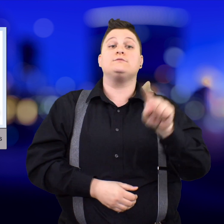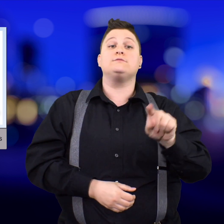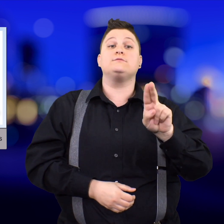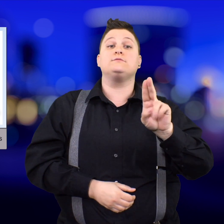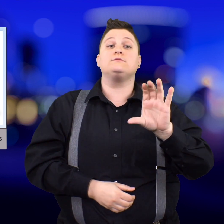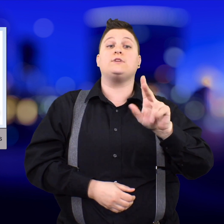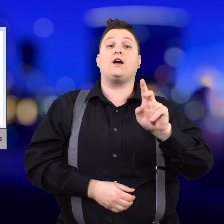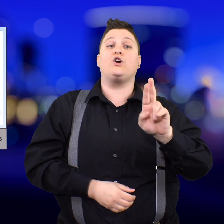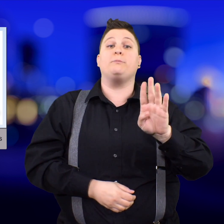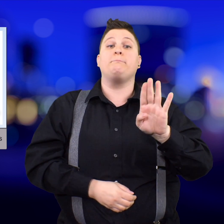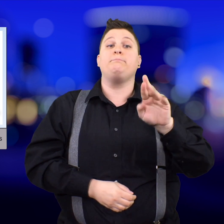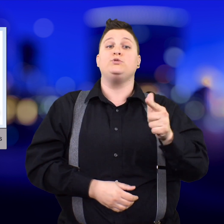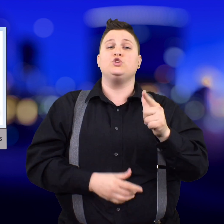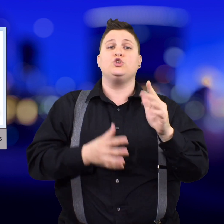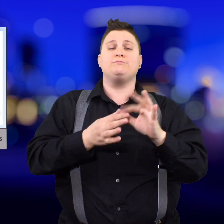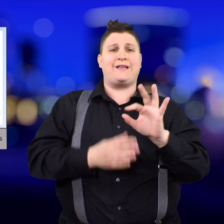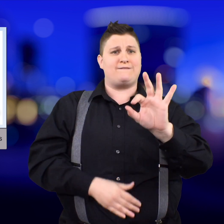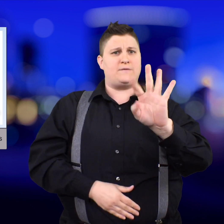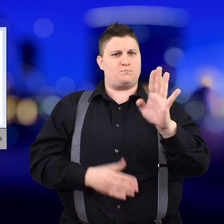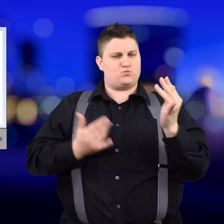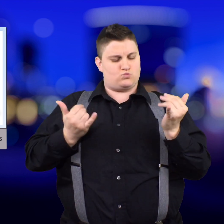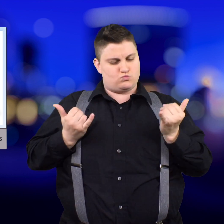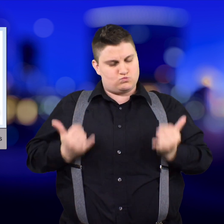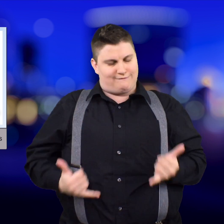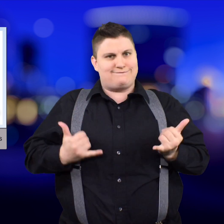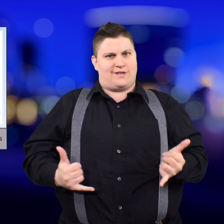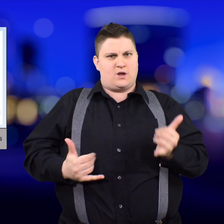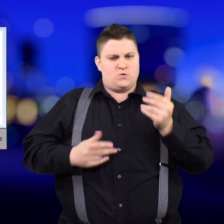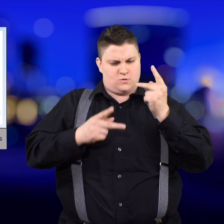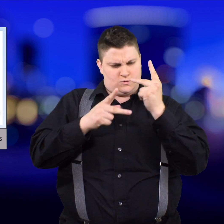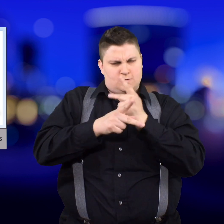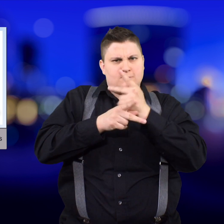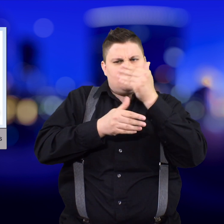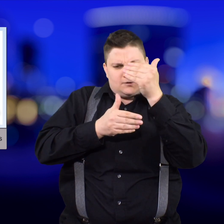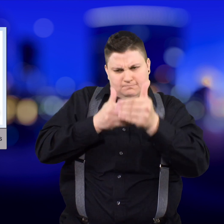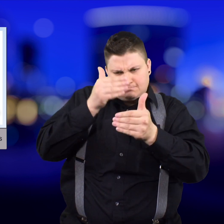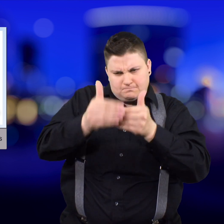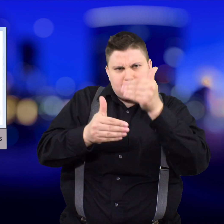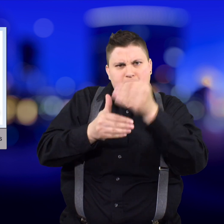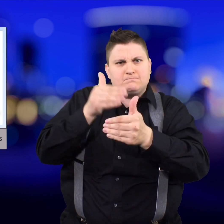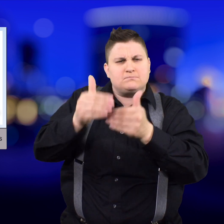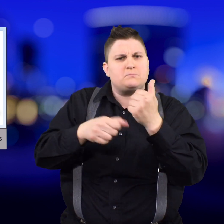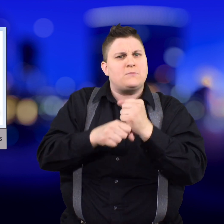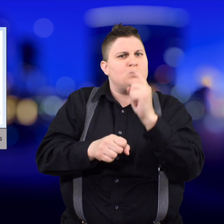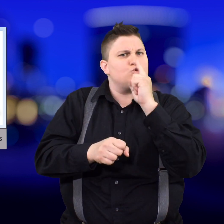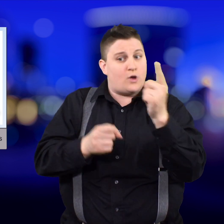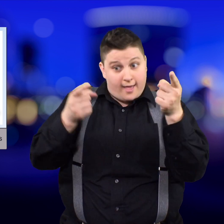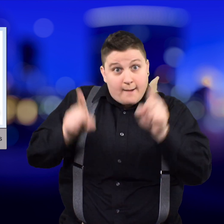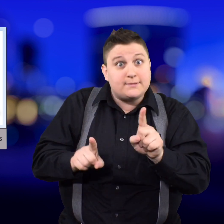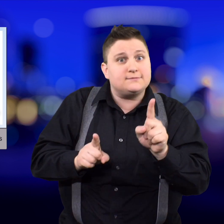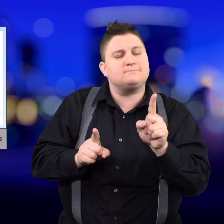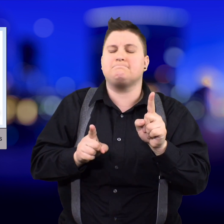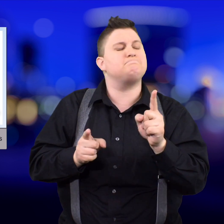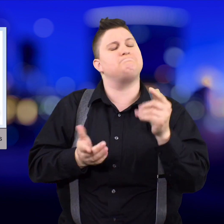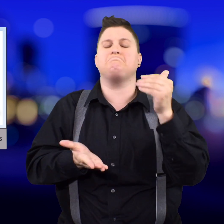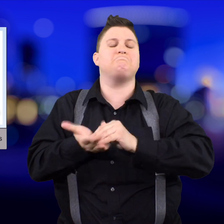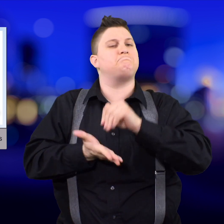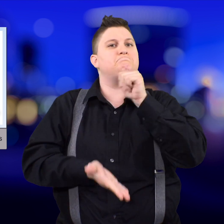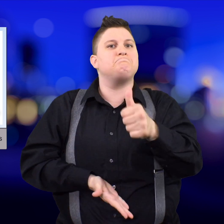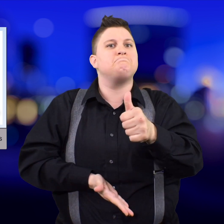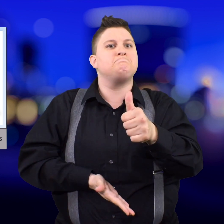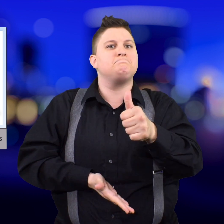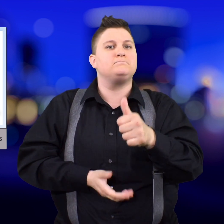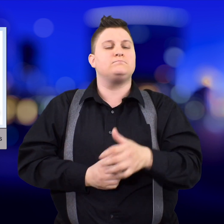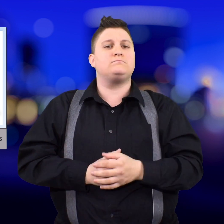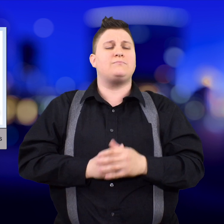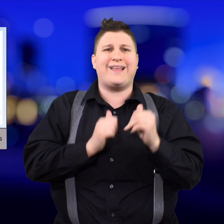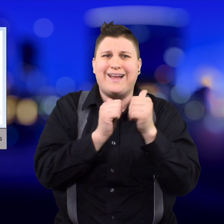Zuckerberg says Facebook is "taking steps to make sure this doesn't happen again."